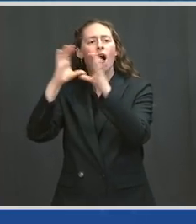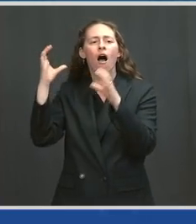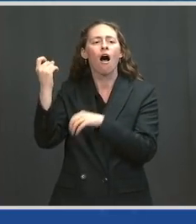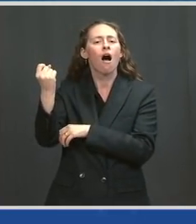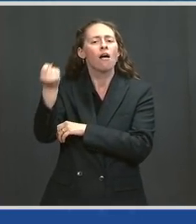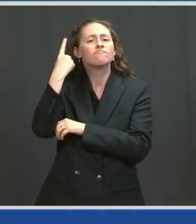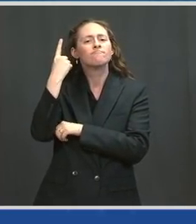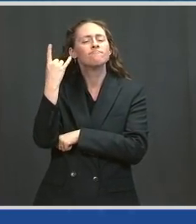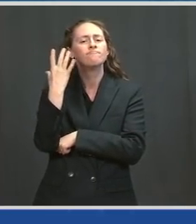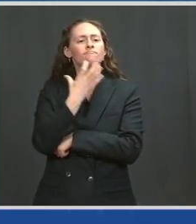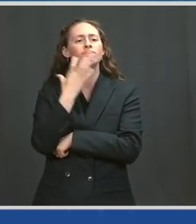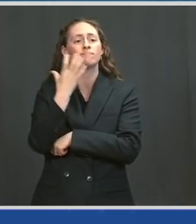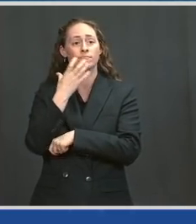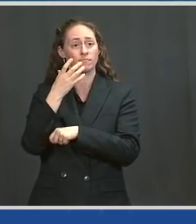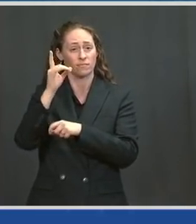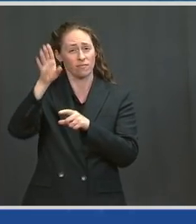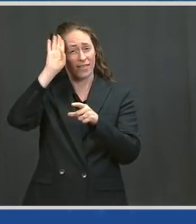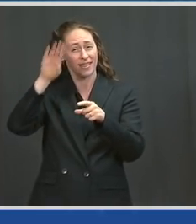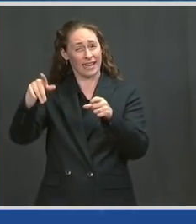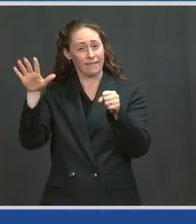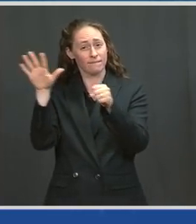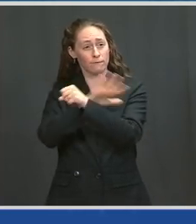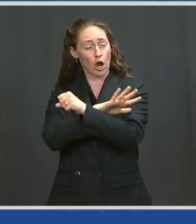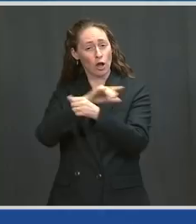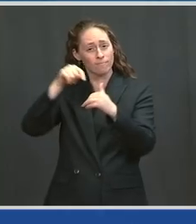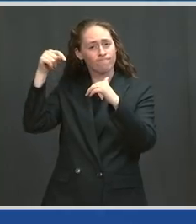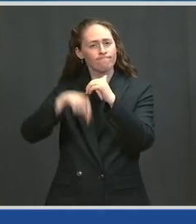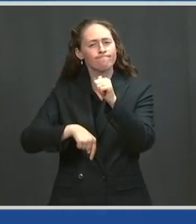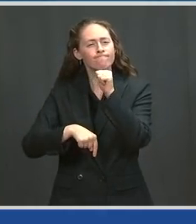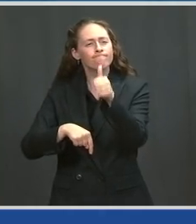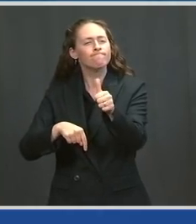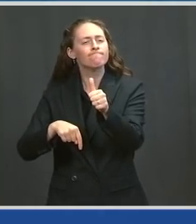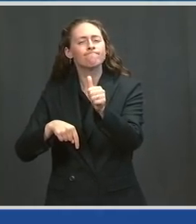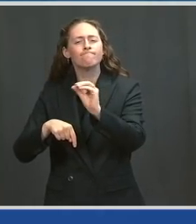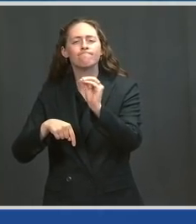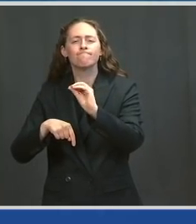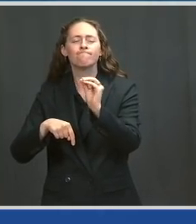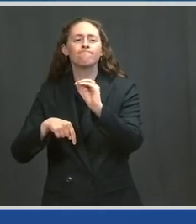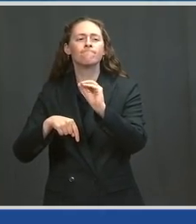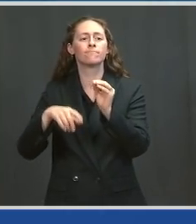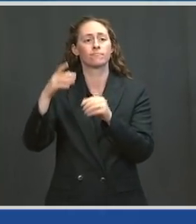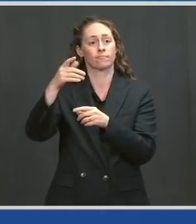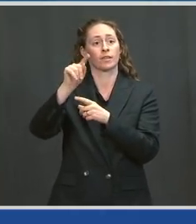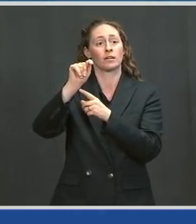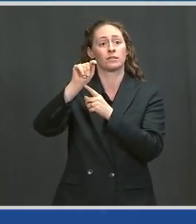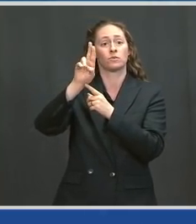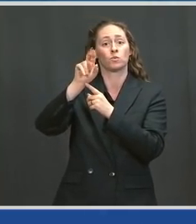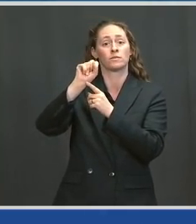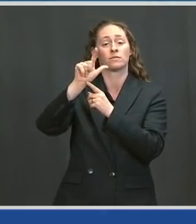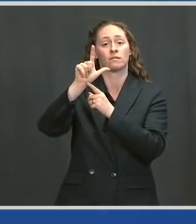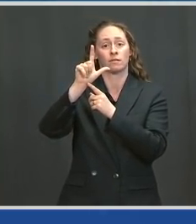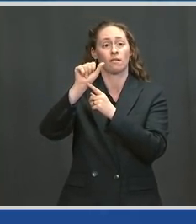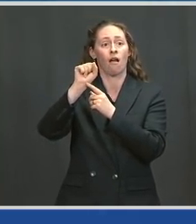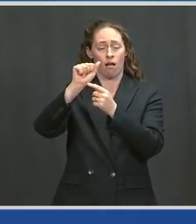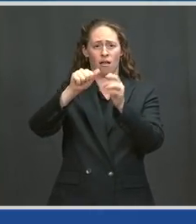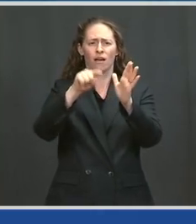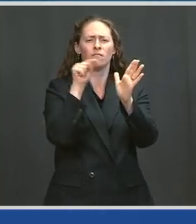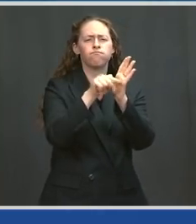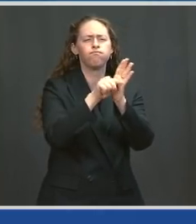The Tulsa race massacre that had destroyed our family business and criminalized our patriarch, J.B. Stradford.